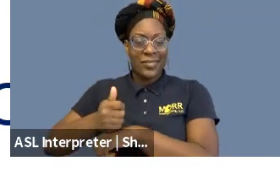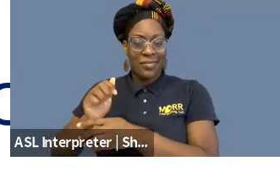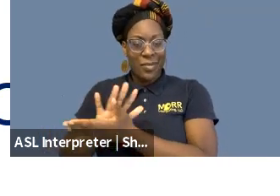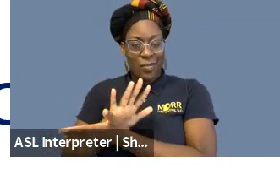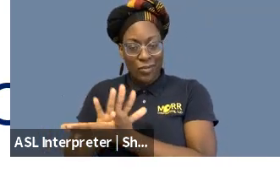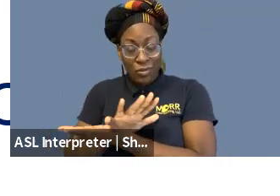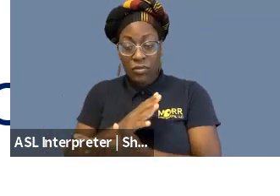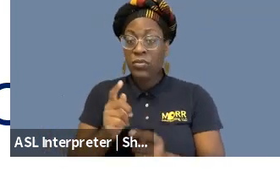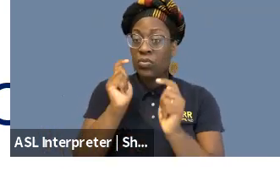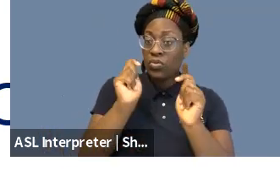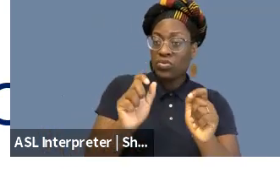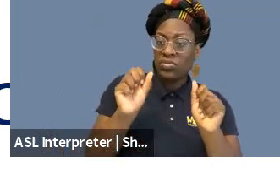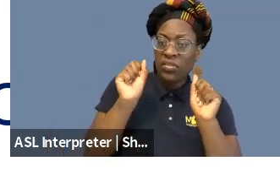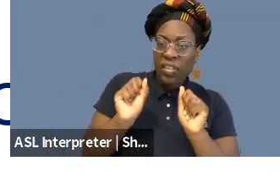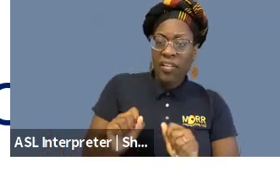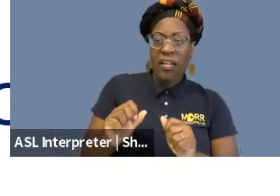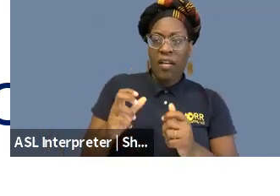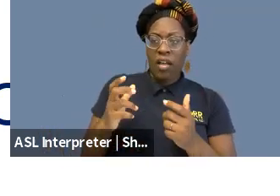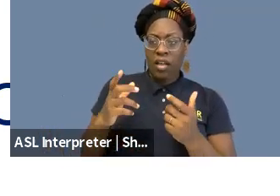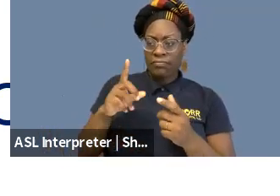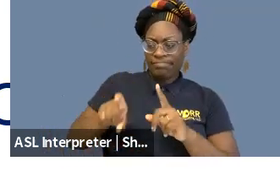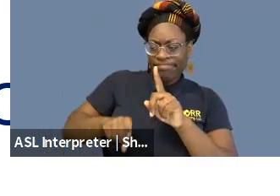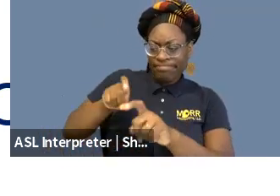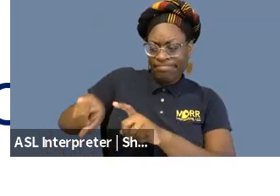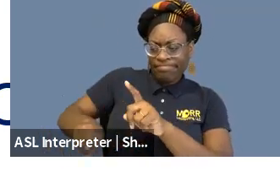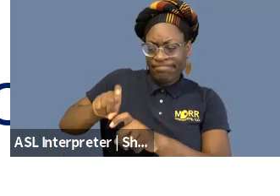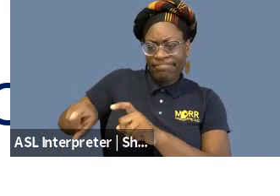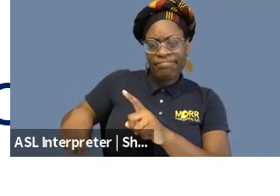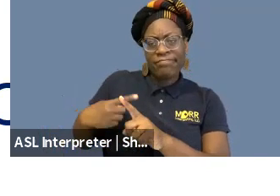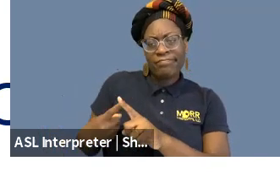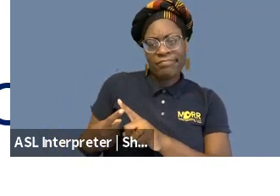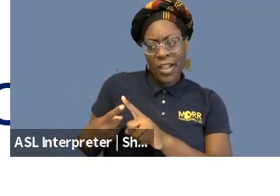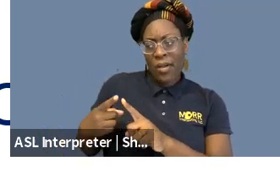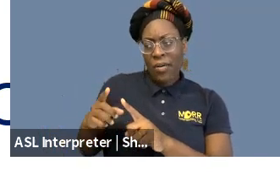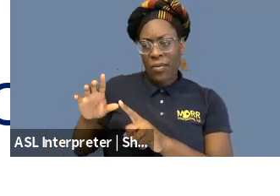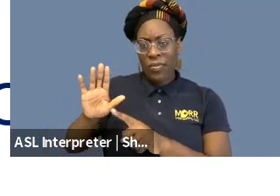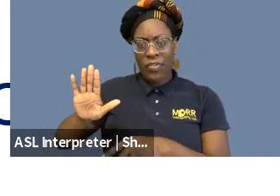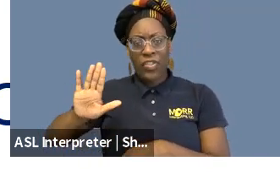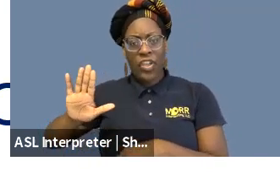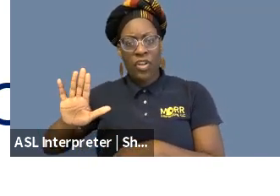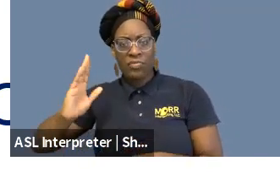multimodal texts. They can ask questions such as: ? Who is the intended audience for this project?